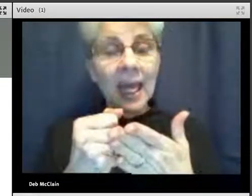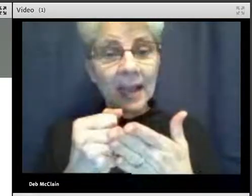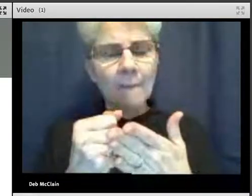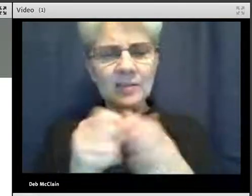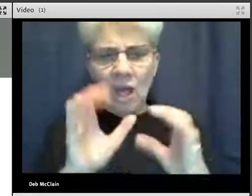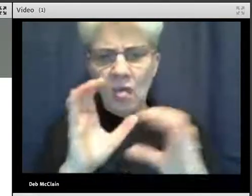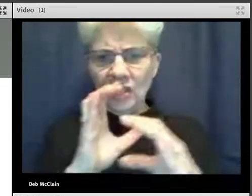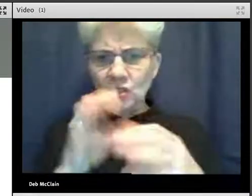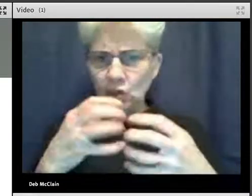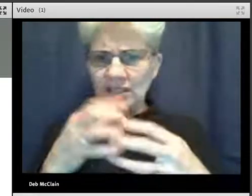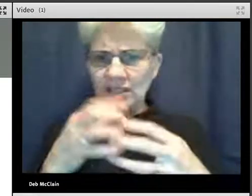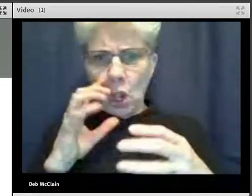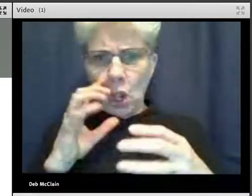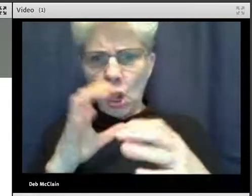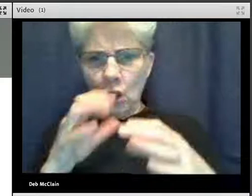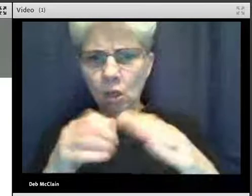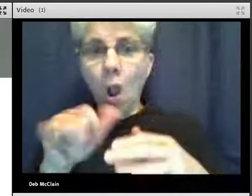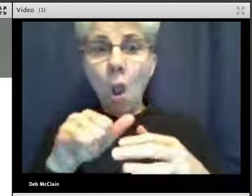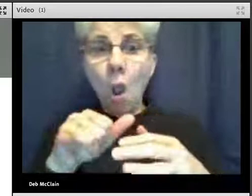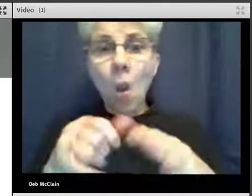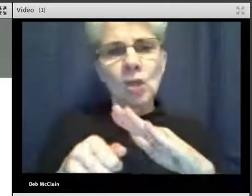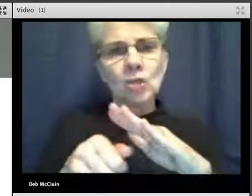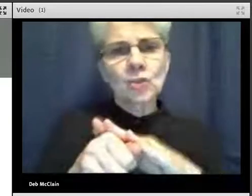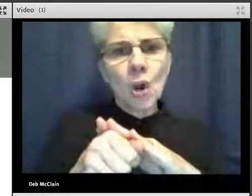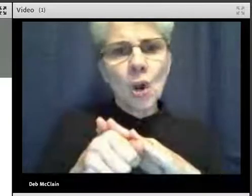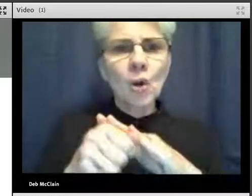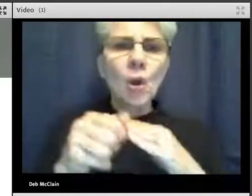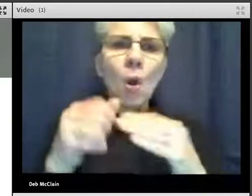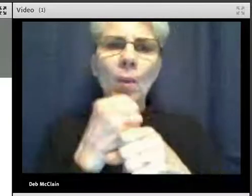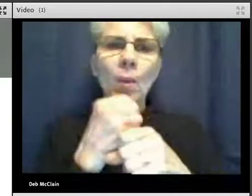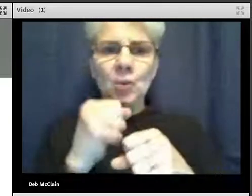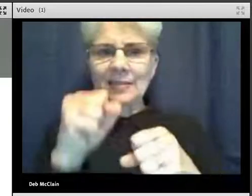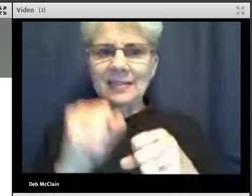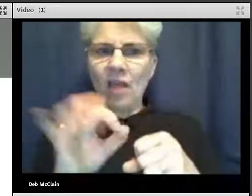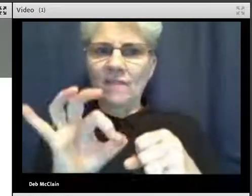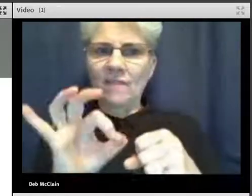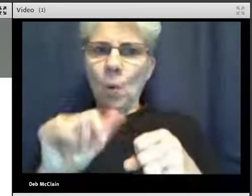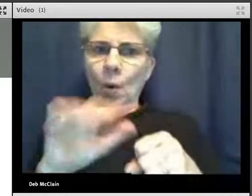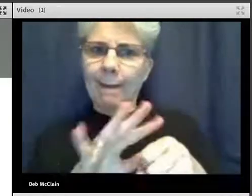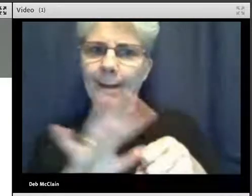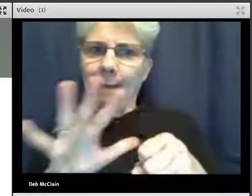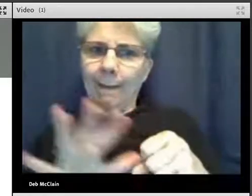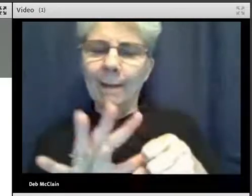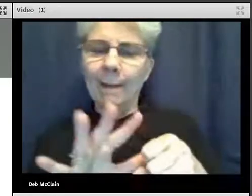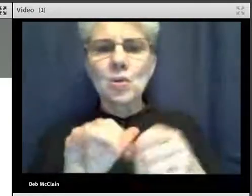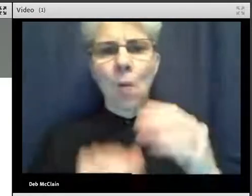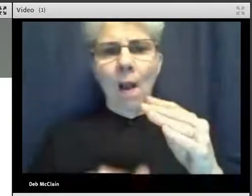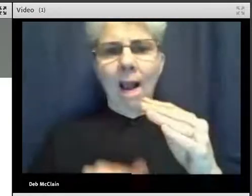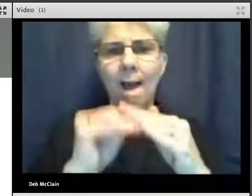"OK, this is about turtle rescues in South Florida." You optimize your images,